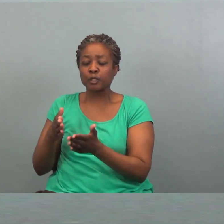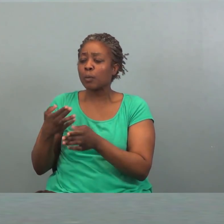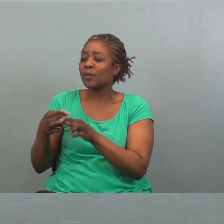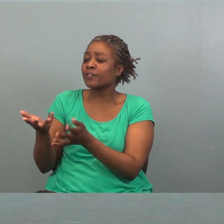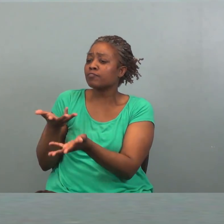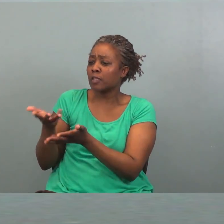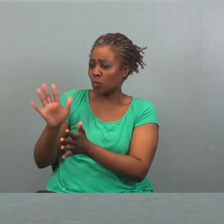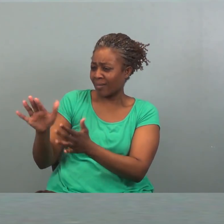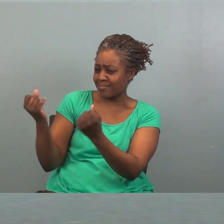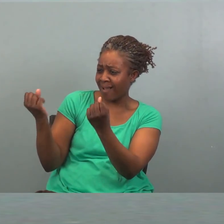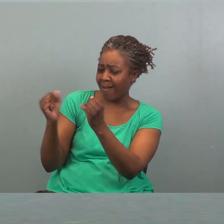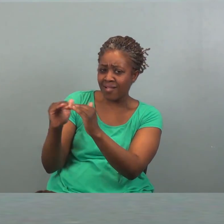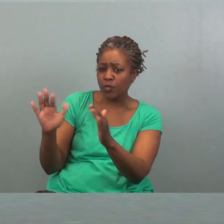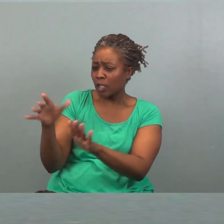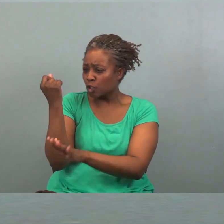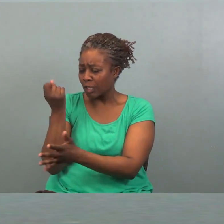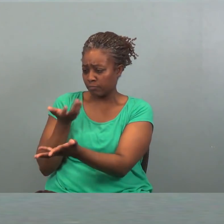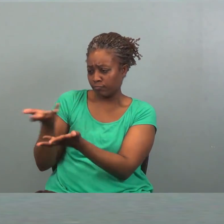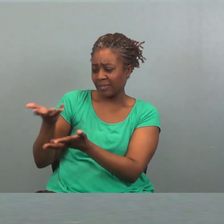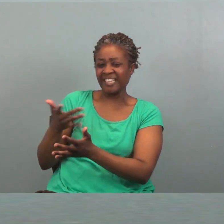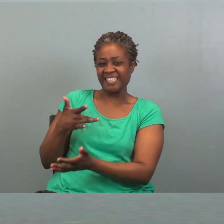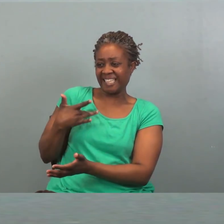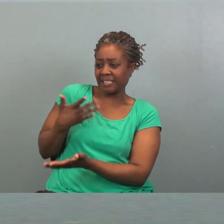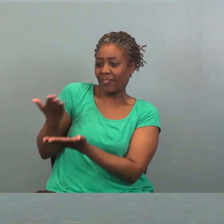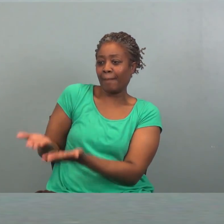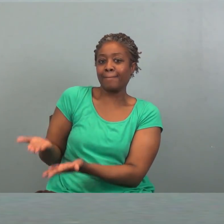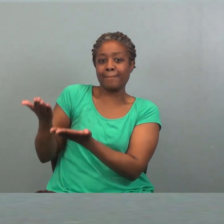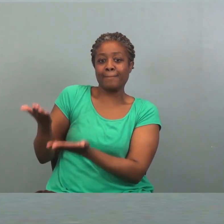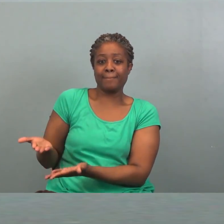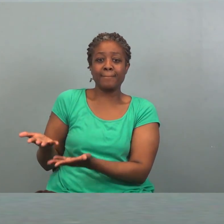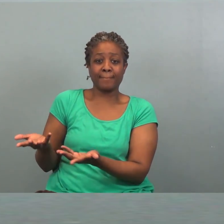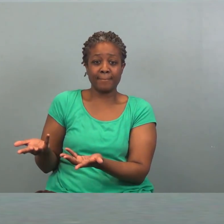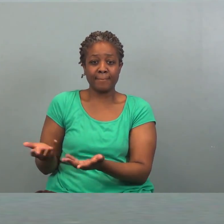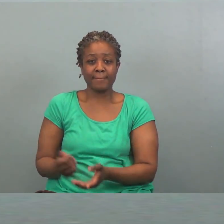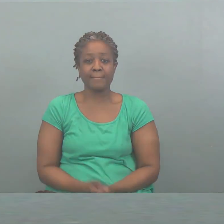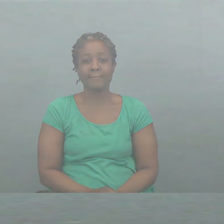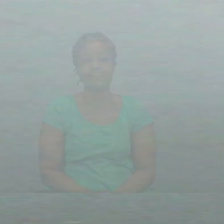Chat with the Deaf person as well to gauge their signing style, comprehension level, and to get a sense of who they are.